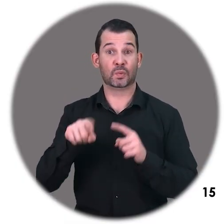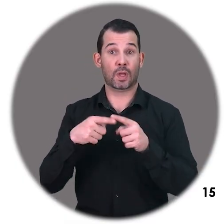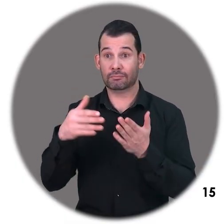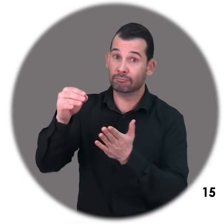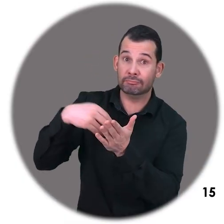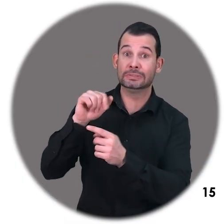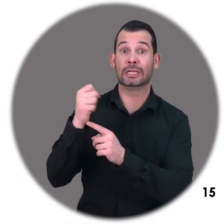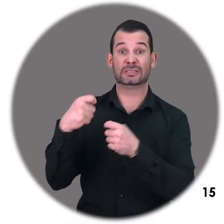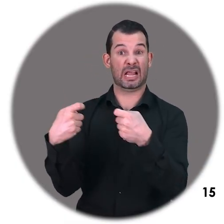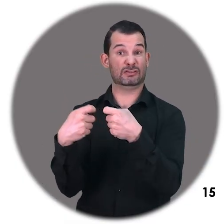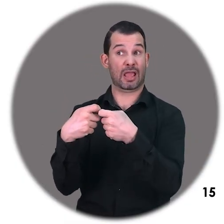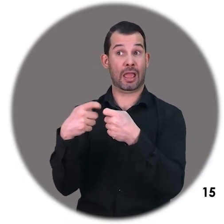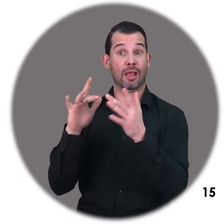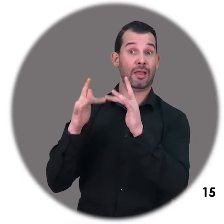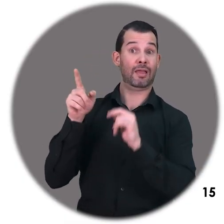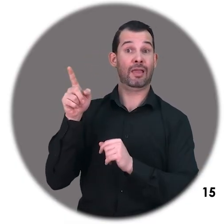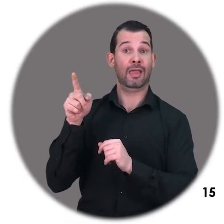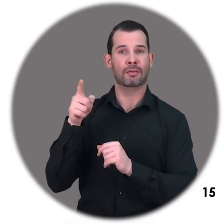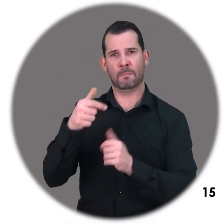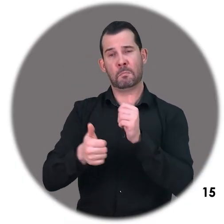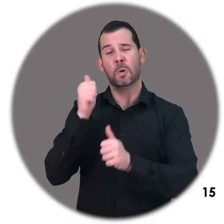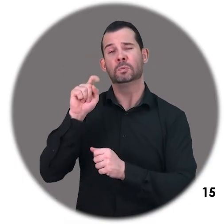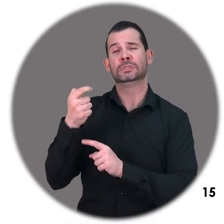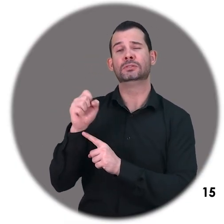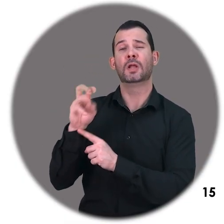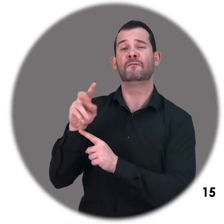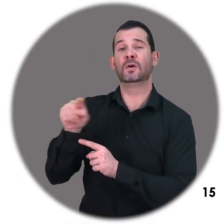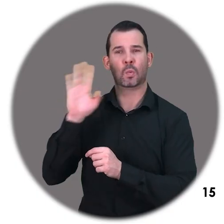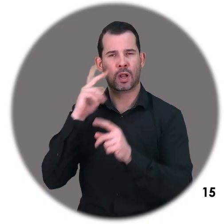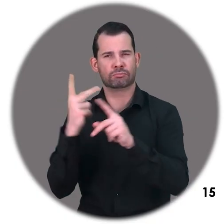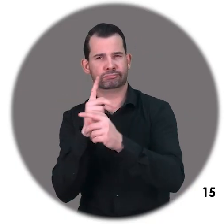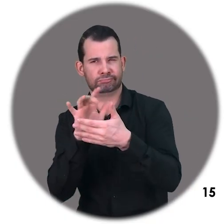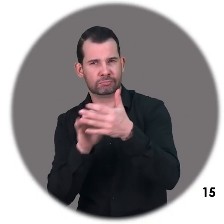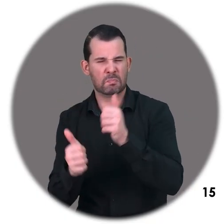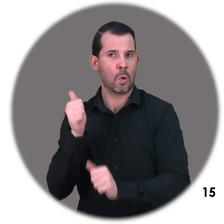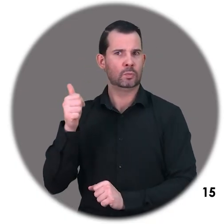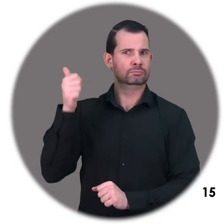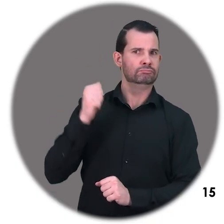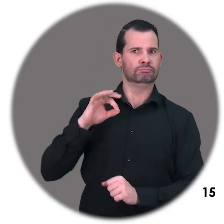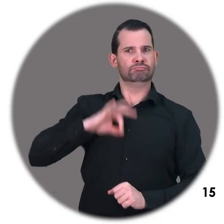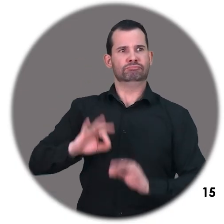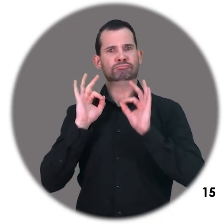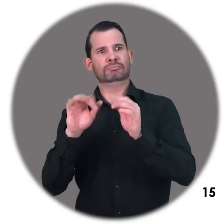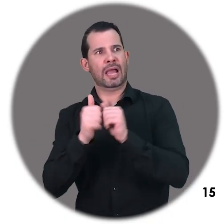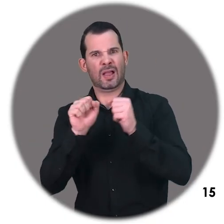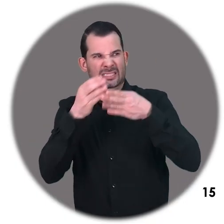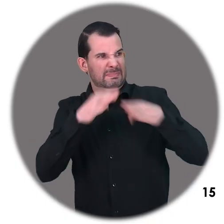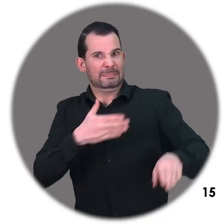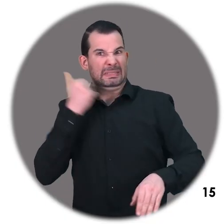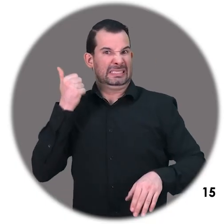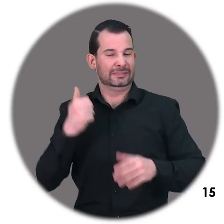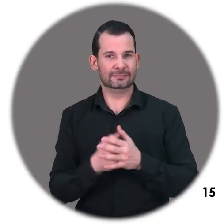When you do your taxes electronically, most tax software will calculate the most beneficial way to split your pension.